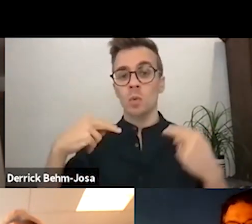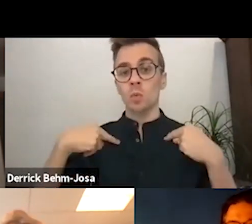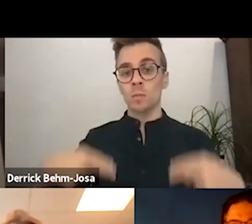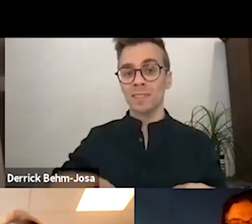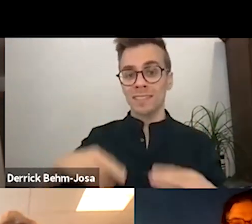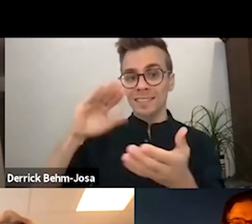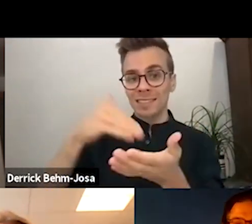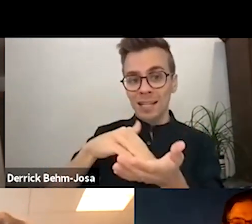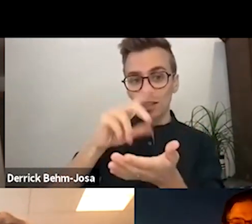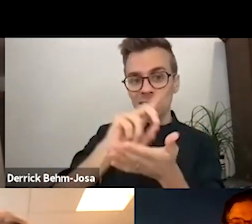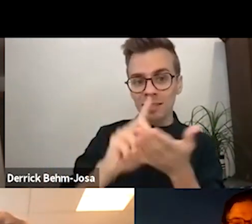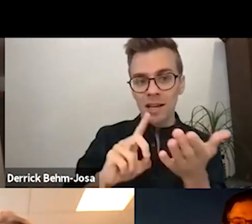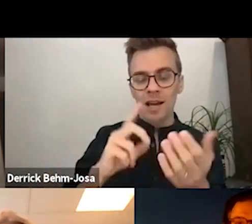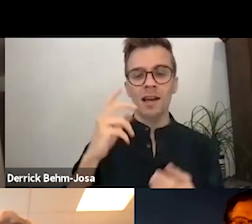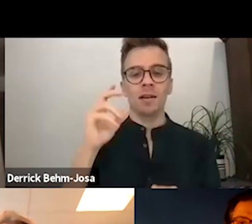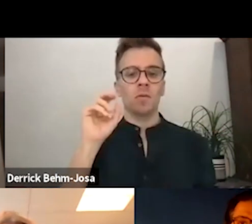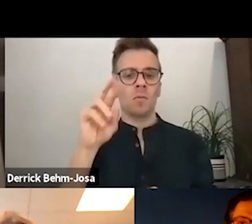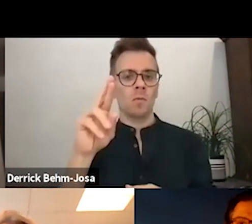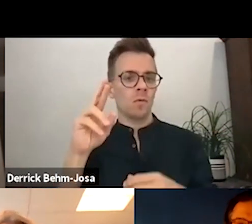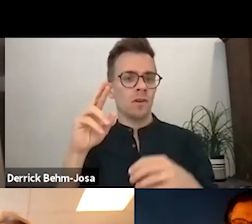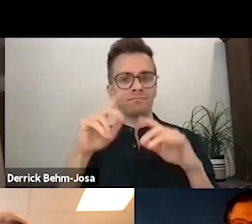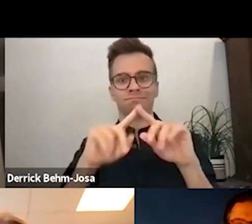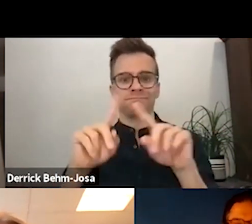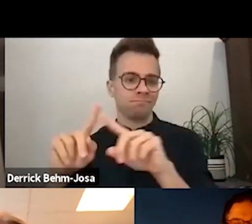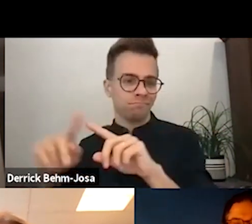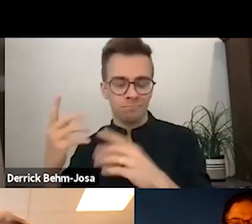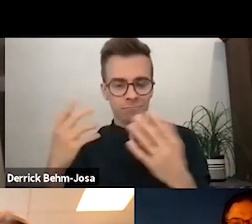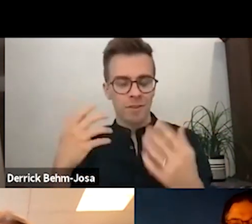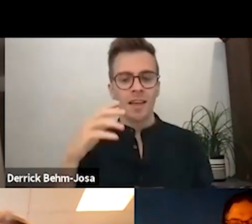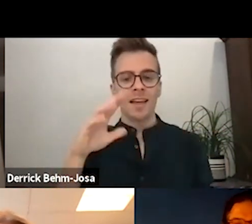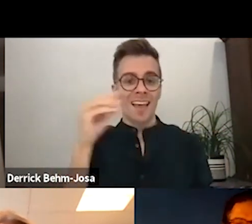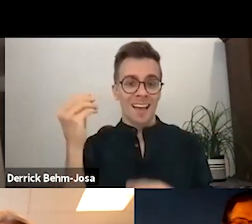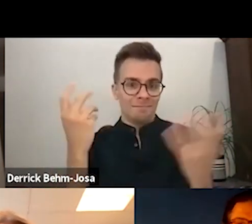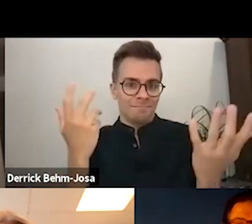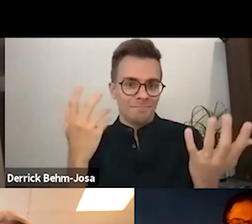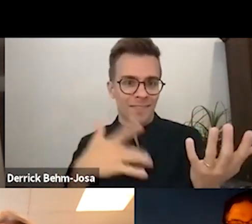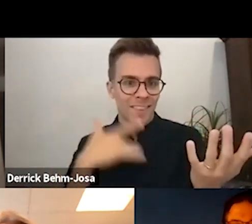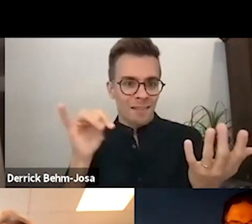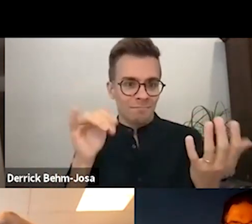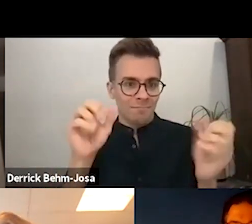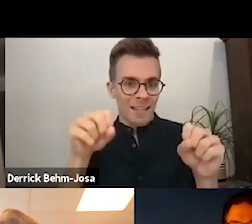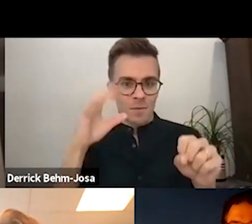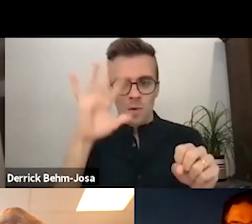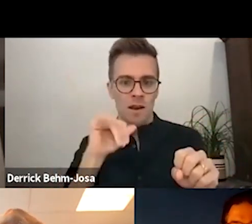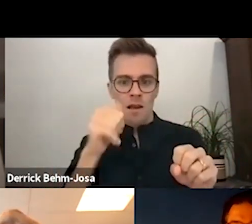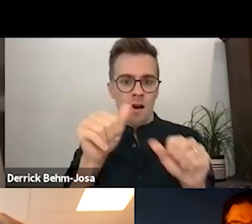design? Why not use human-centered design, or you know any of these other design elements on